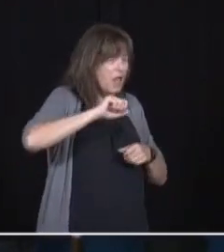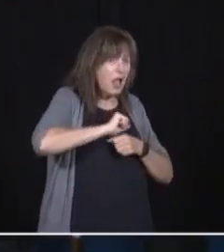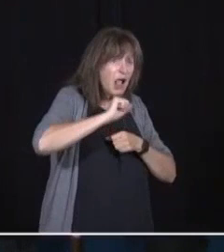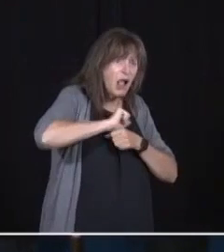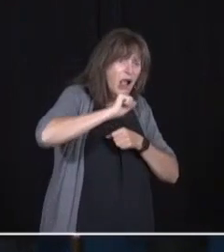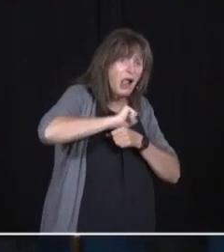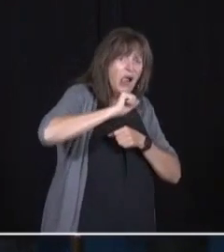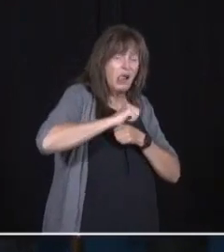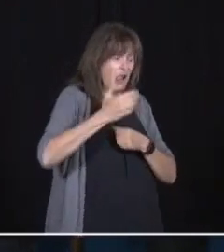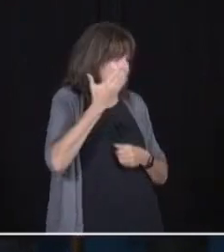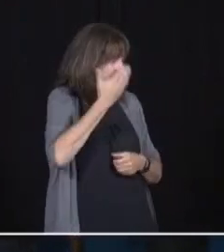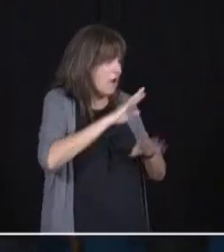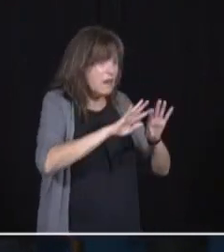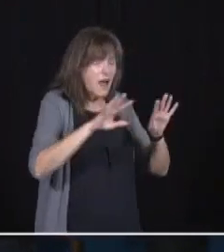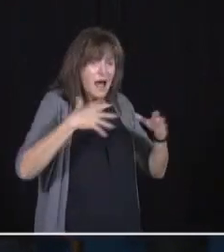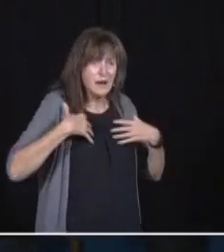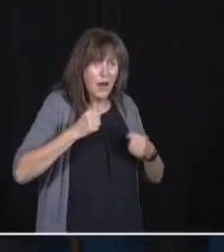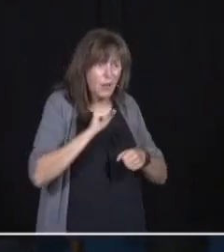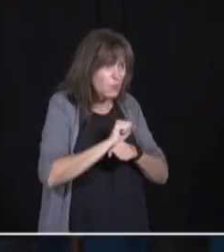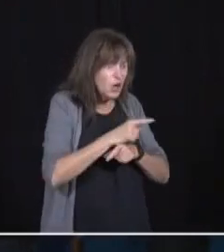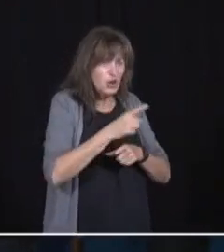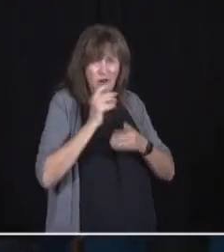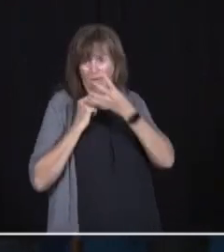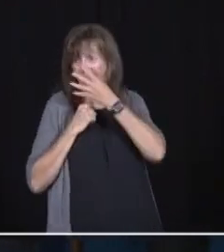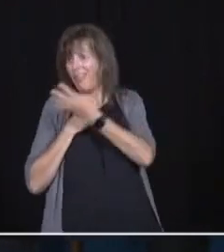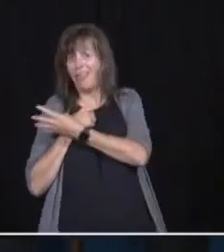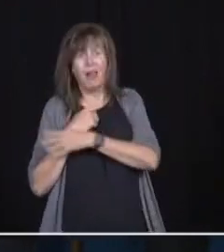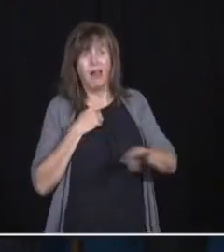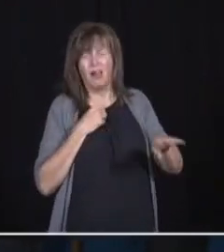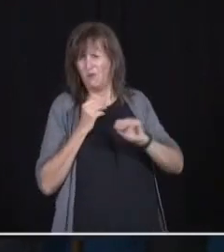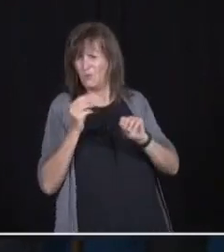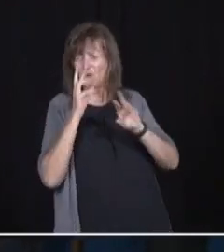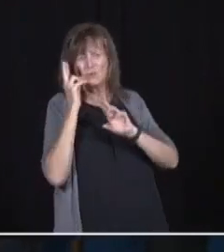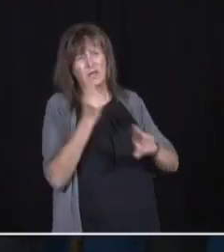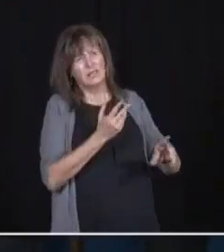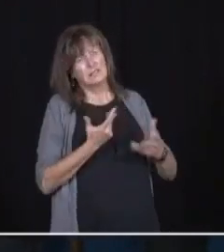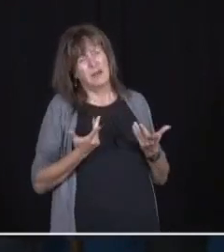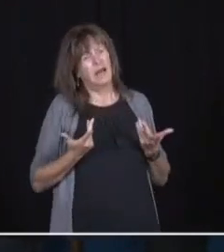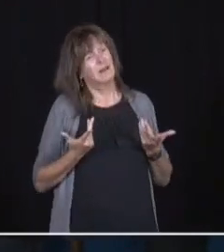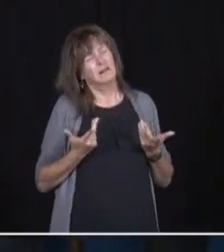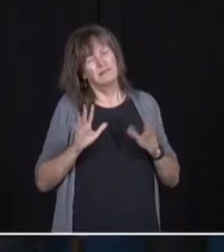But for people to do something like this, it really does a disservice and I would say disrespect